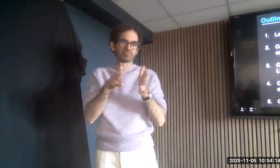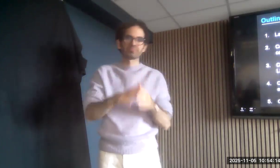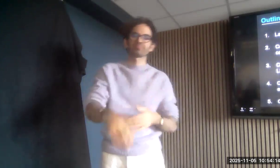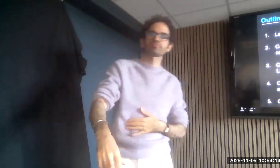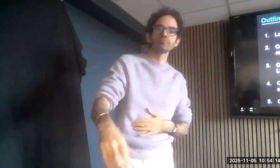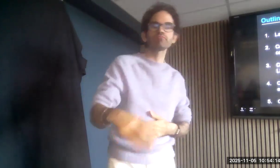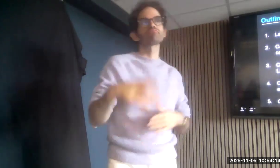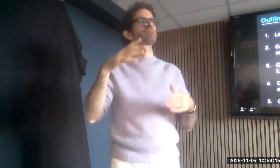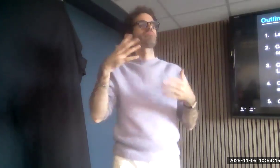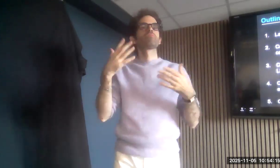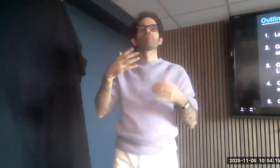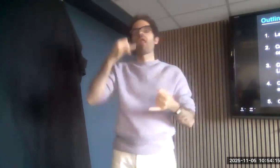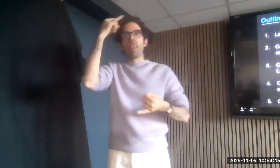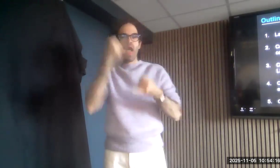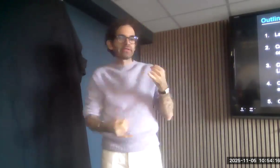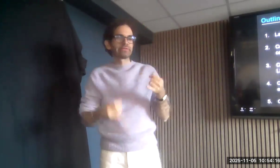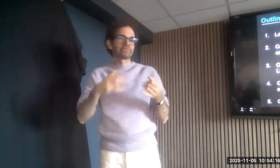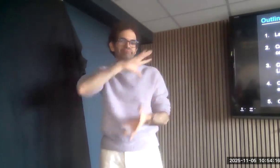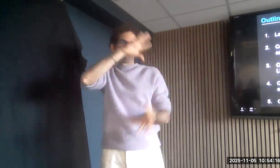And then I will be concluding.